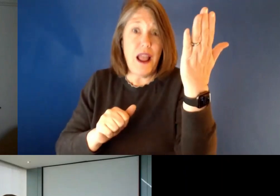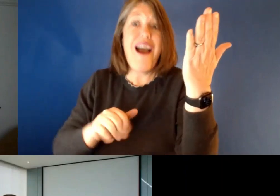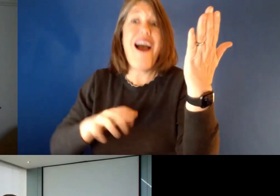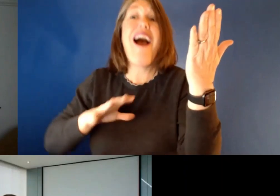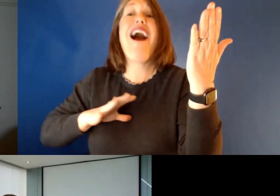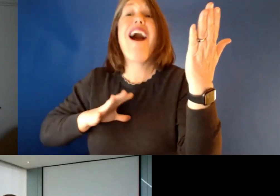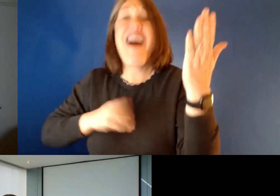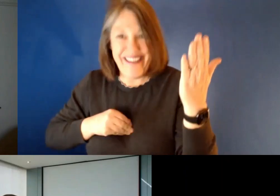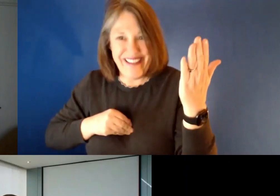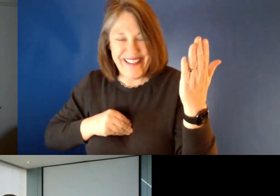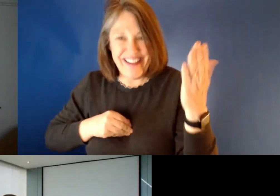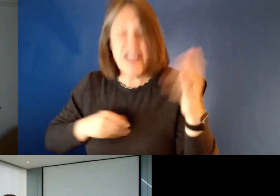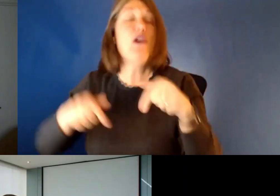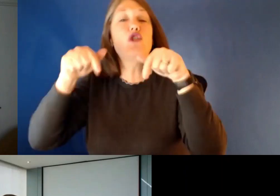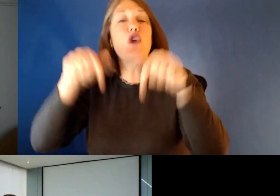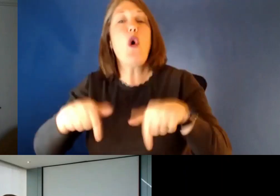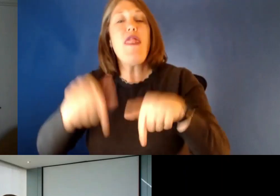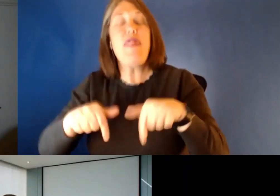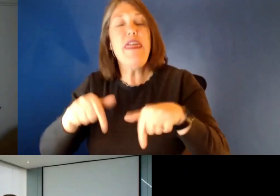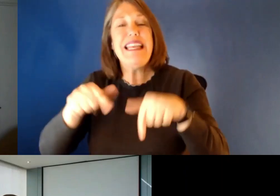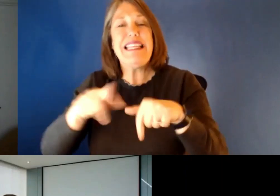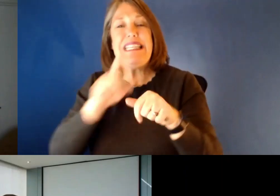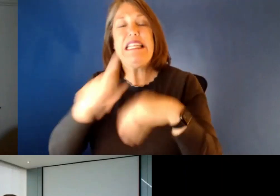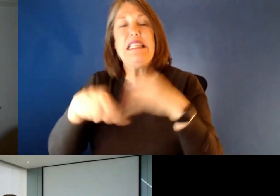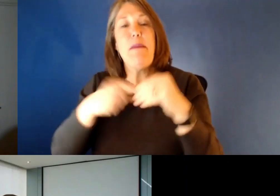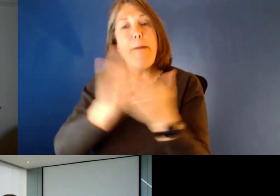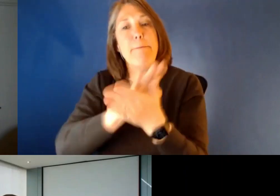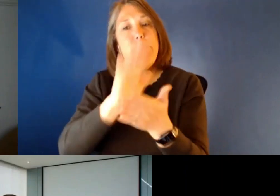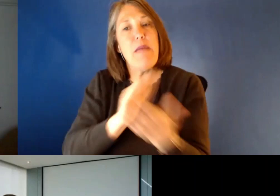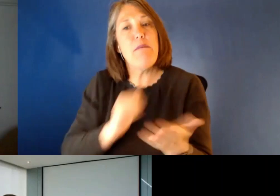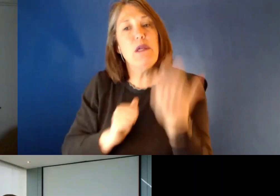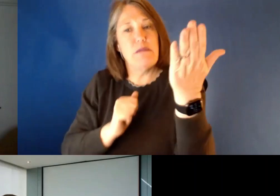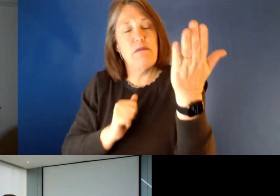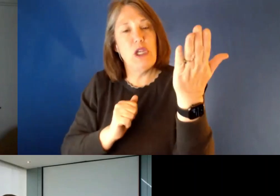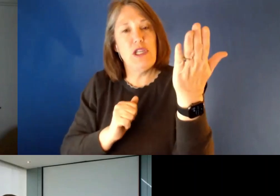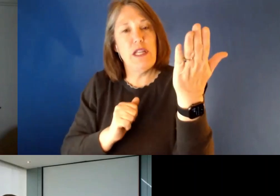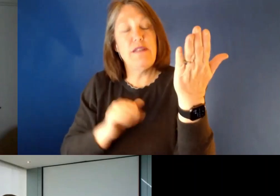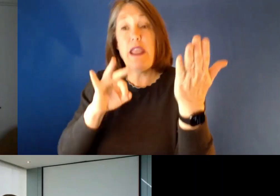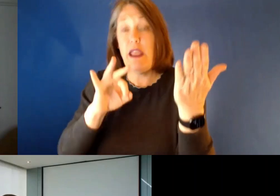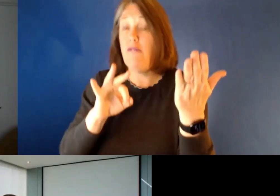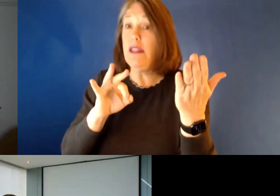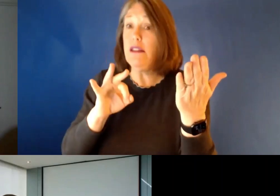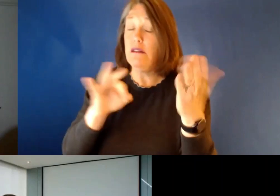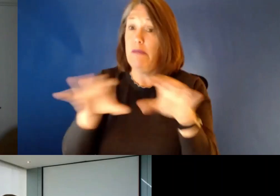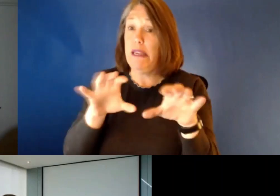to paper submissions, whether they are being presented at paper sessions, which many of